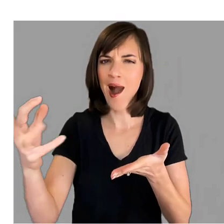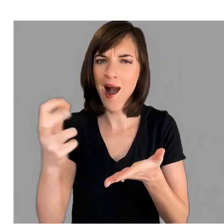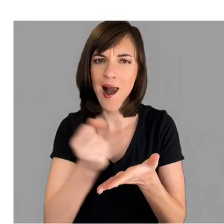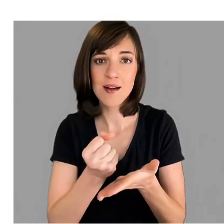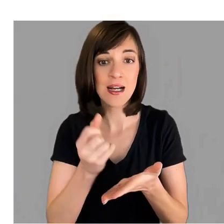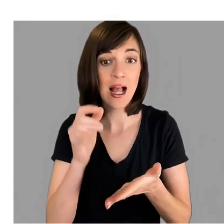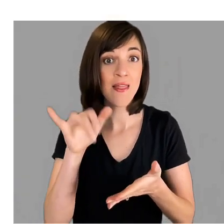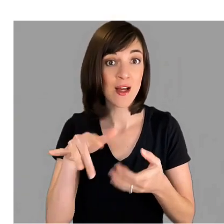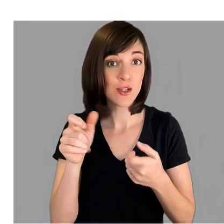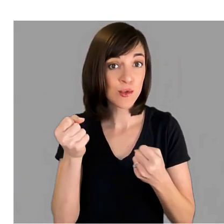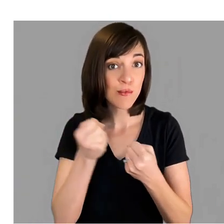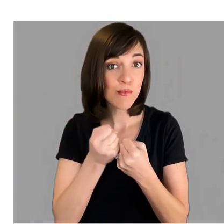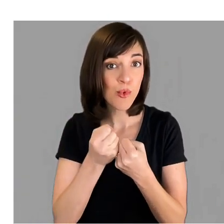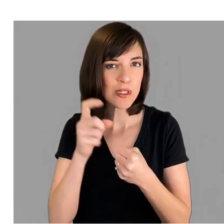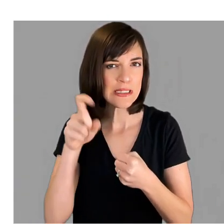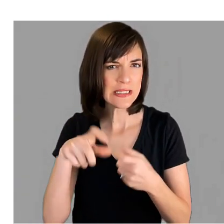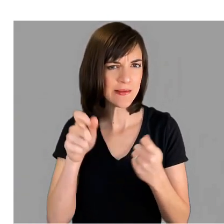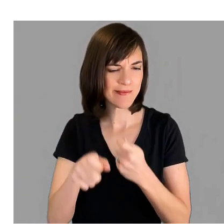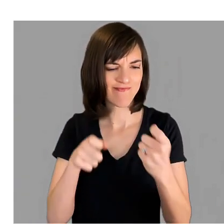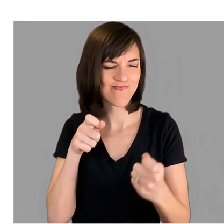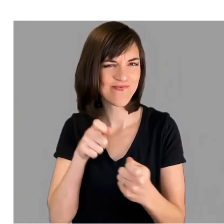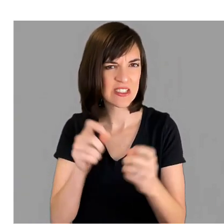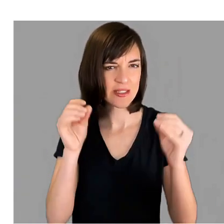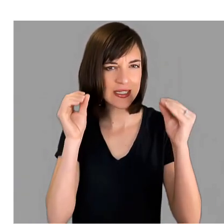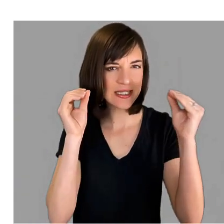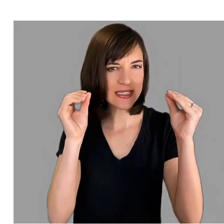There is a body of research that supports the need for explicitly